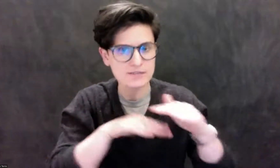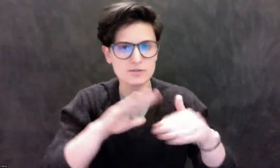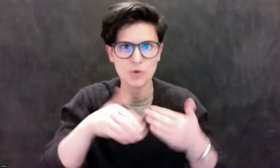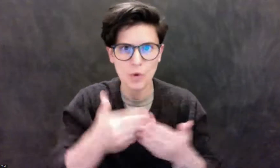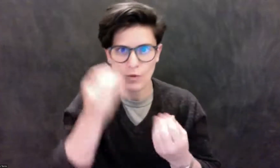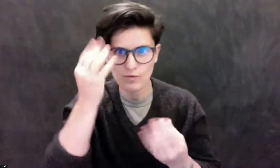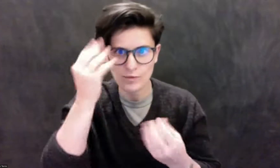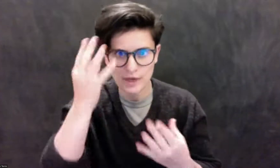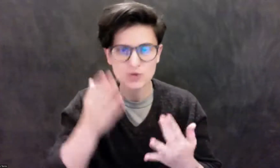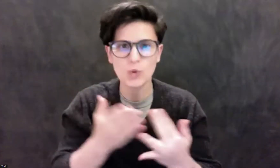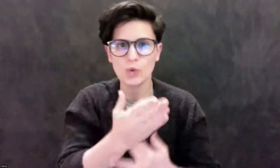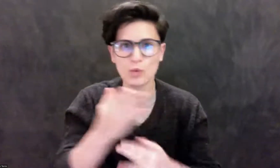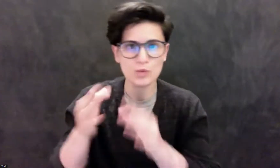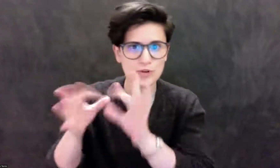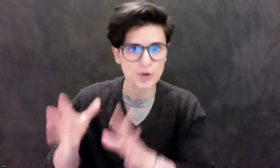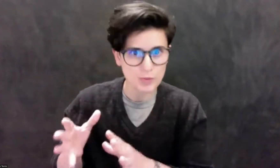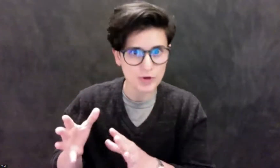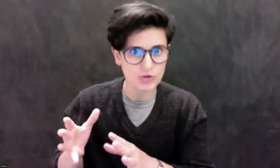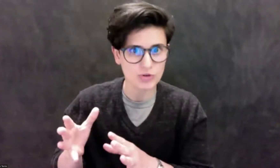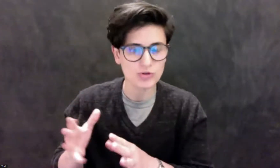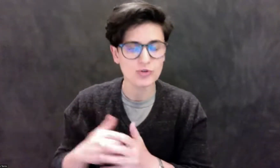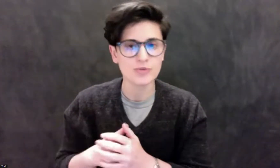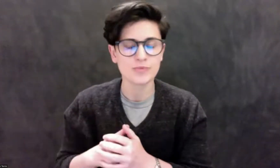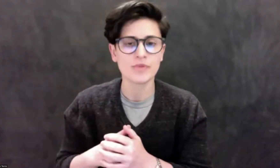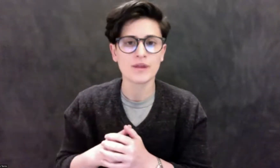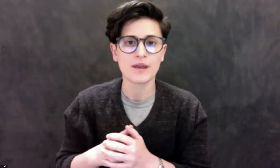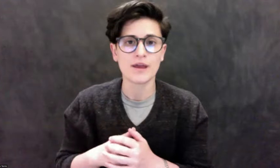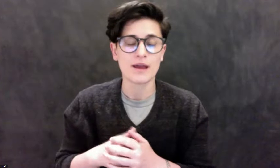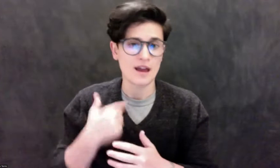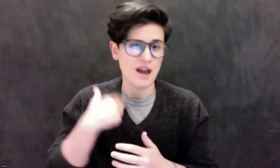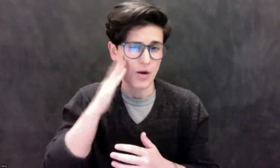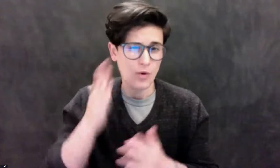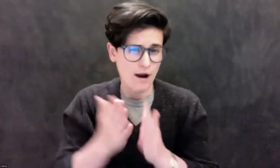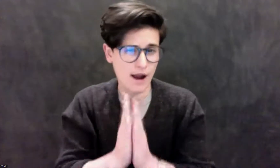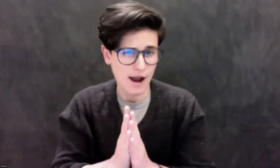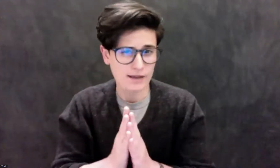that we have set up. 15:02:16 I'm gonna ask that you look at the